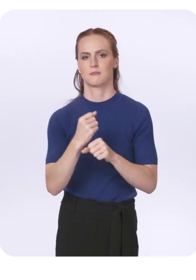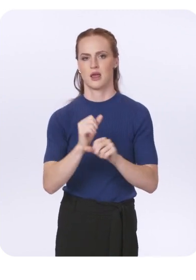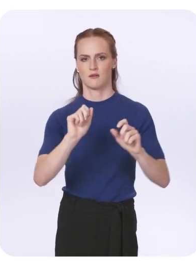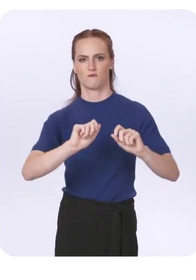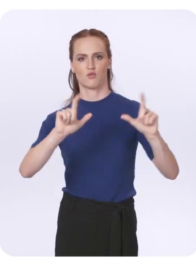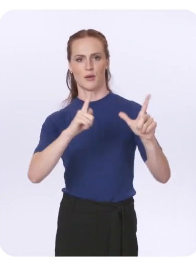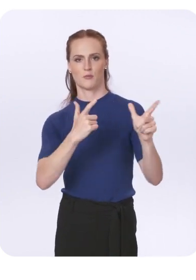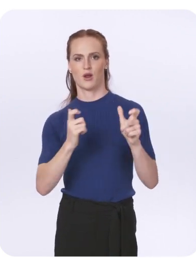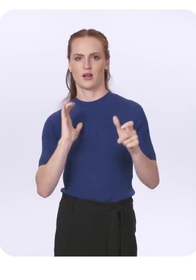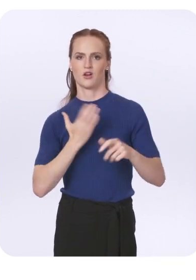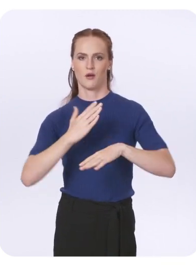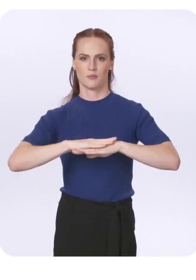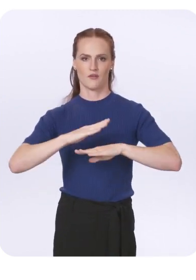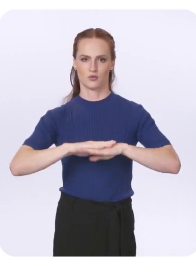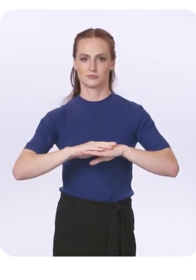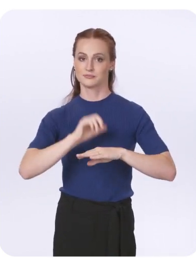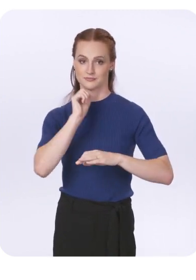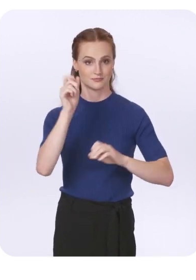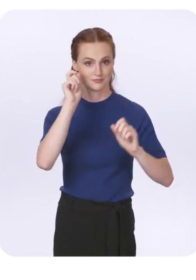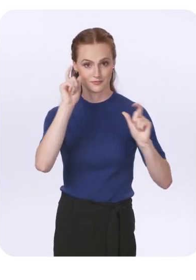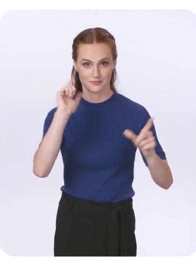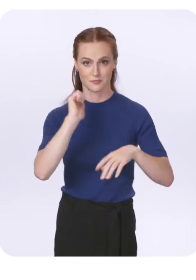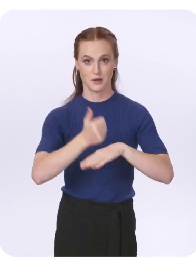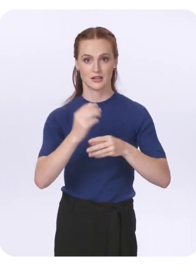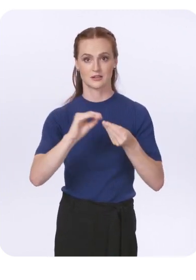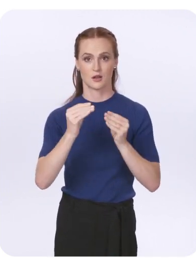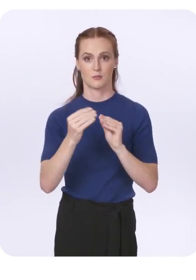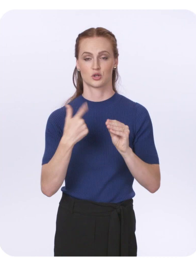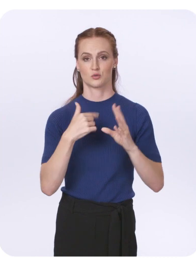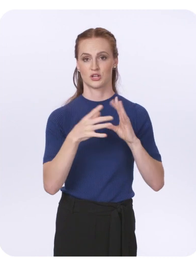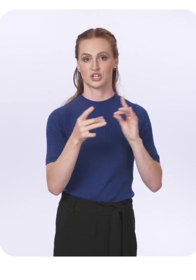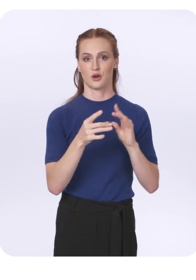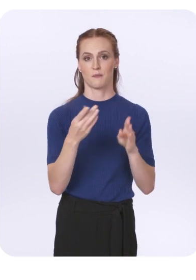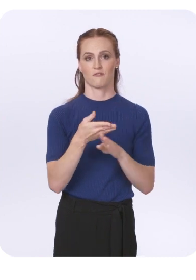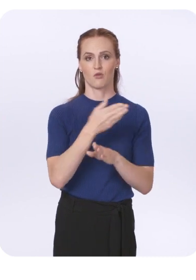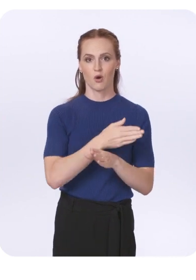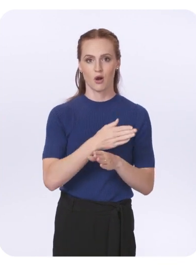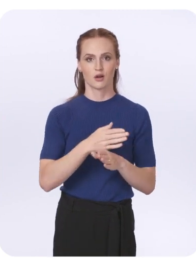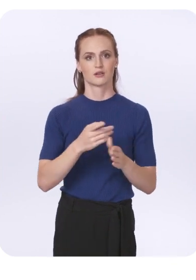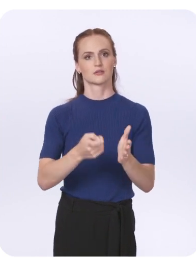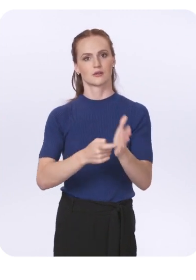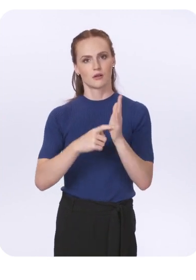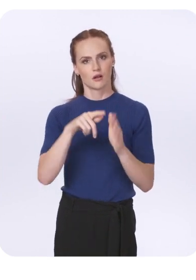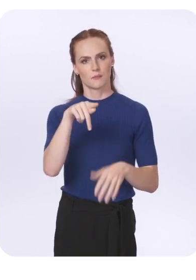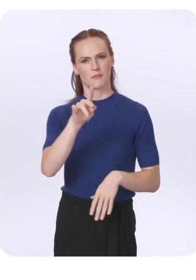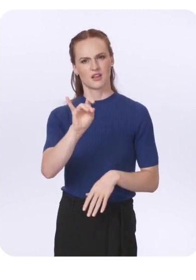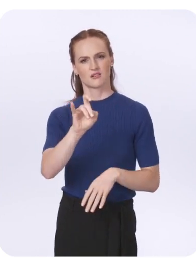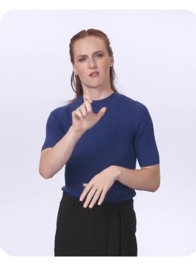And this isn’t surprising based on those numbers we cited earlier about the sheer number of pixels that you have to render in VR.